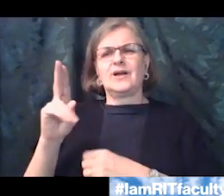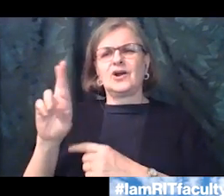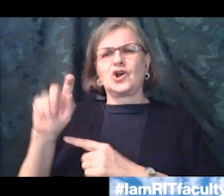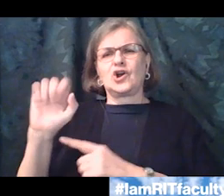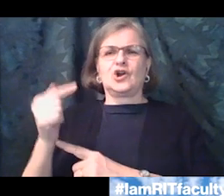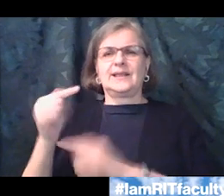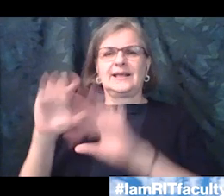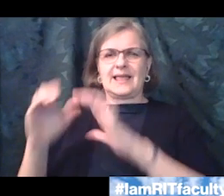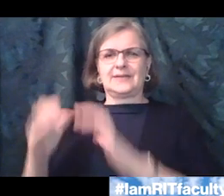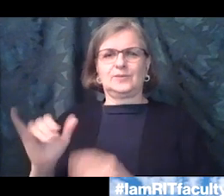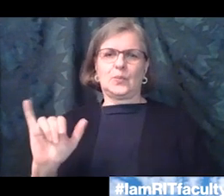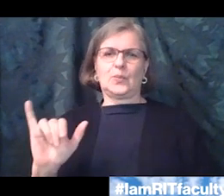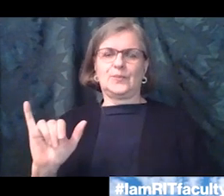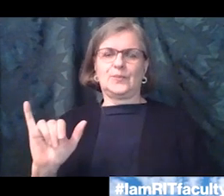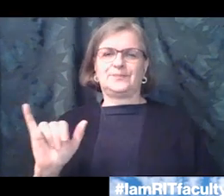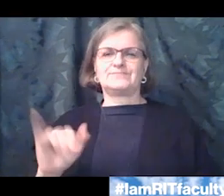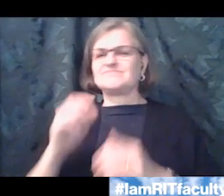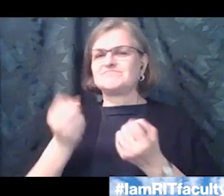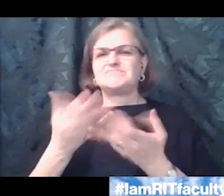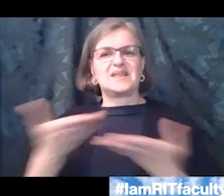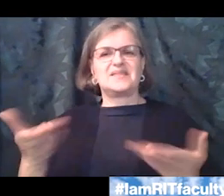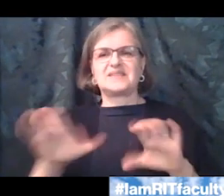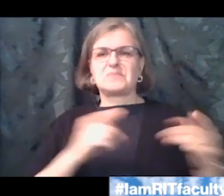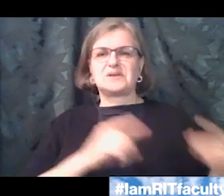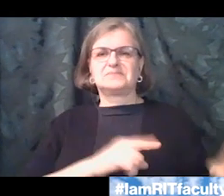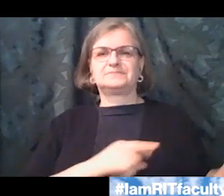regardless of the time of the year. That's great.